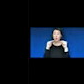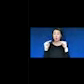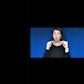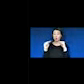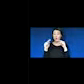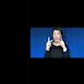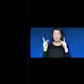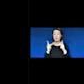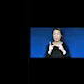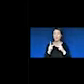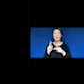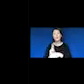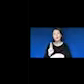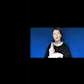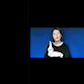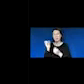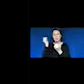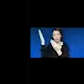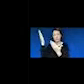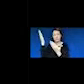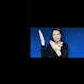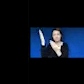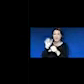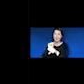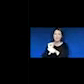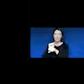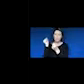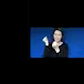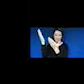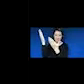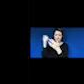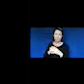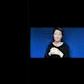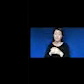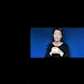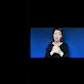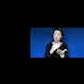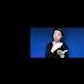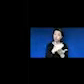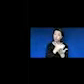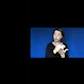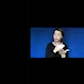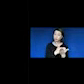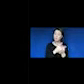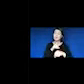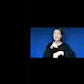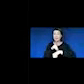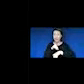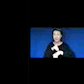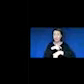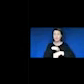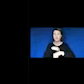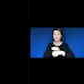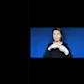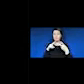out exactly what the task would be, what types of support the individual would need, what